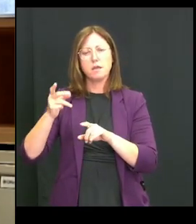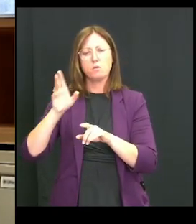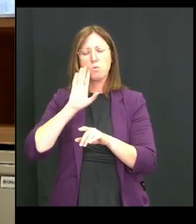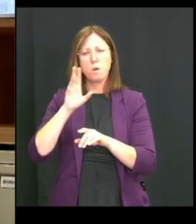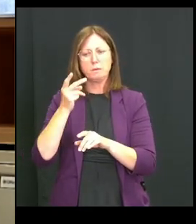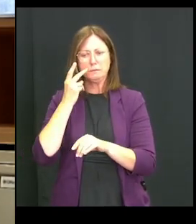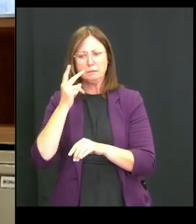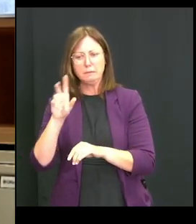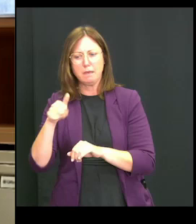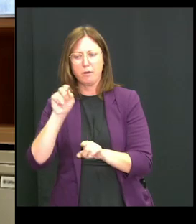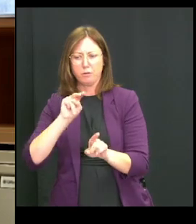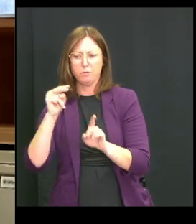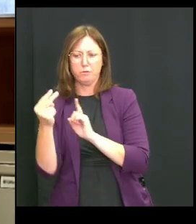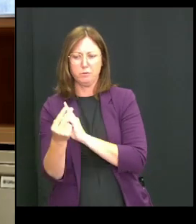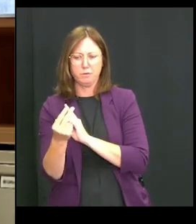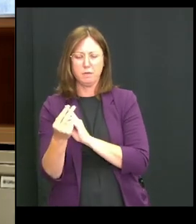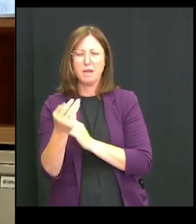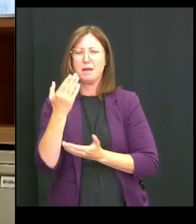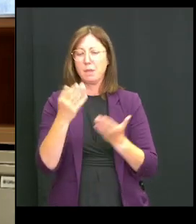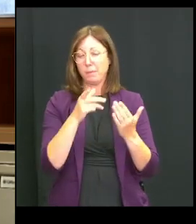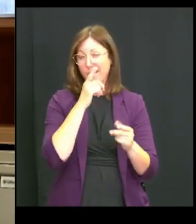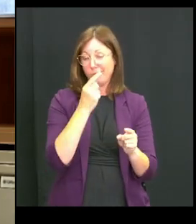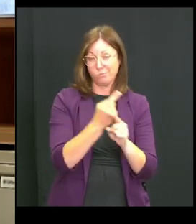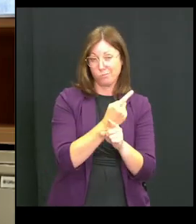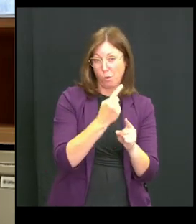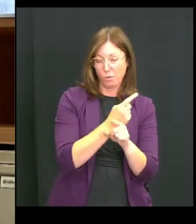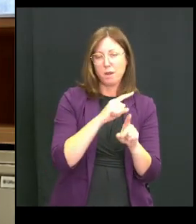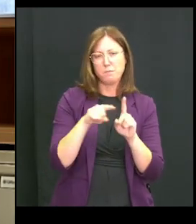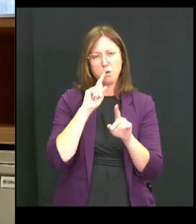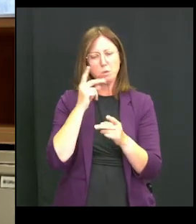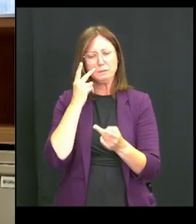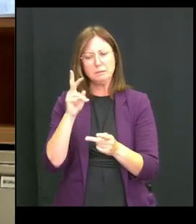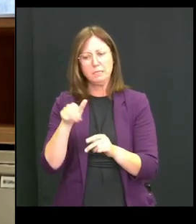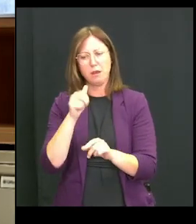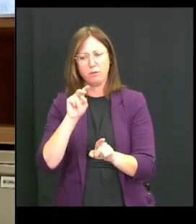not the voices that'll be the most constructive but they are nonetheless exposed to them.